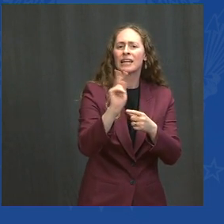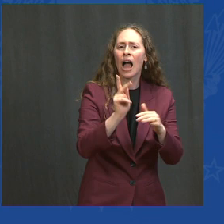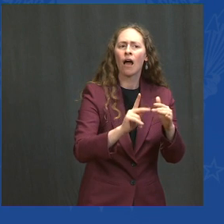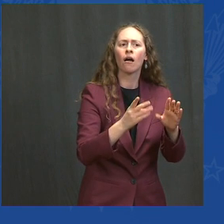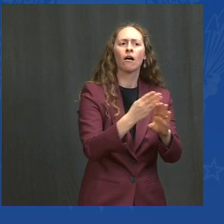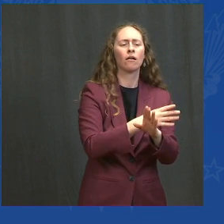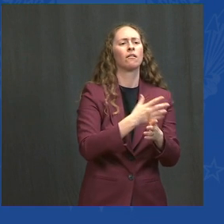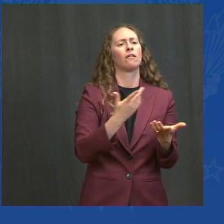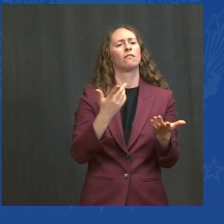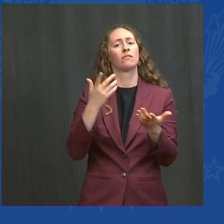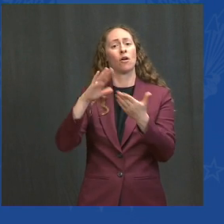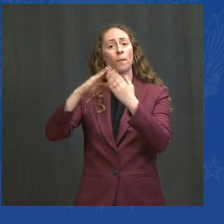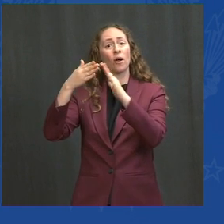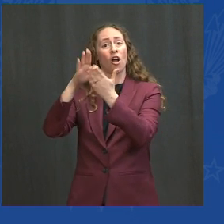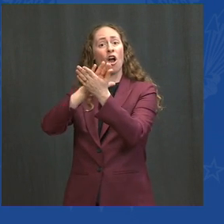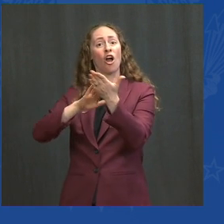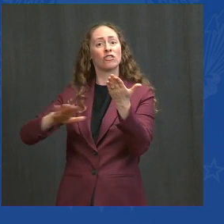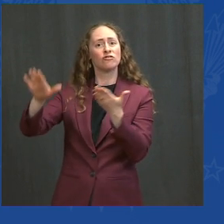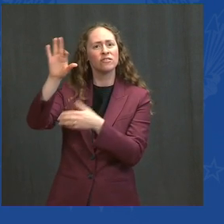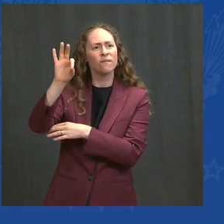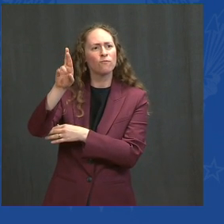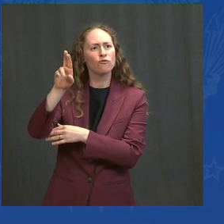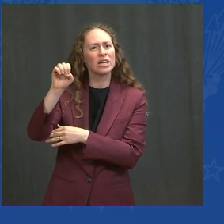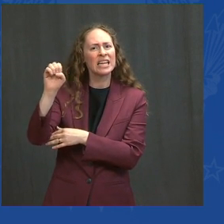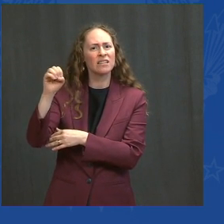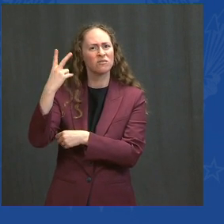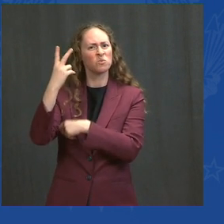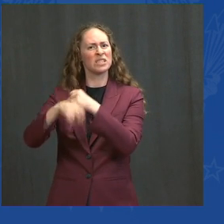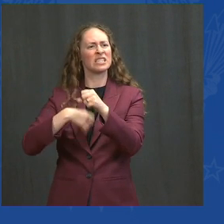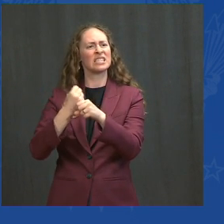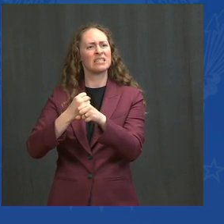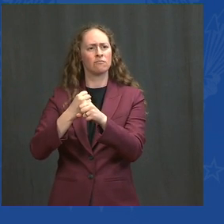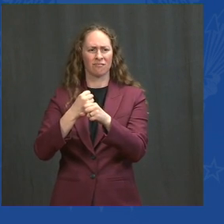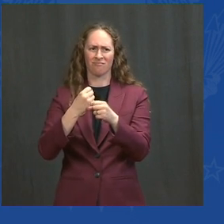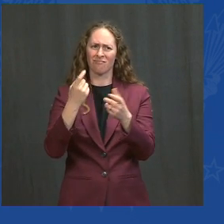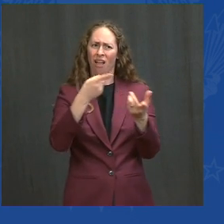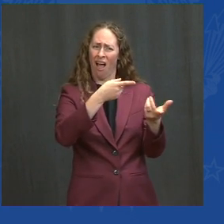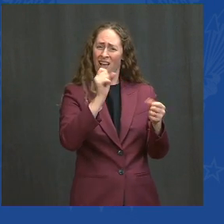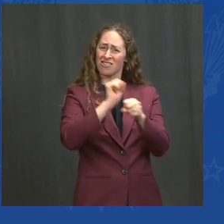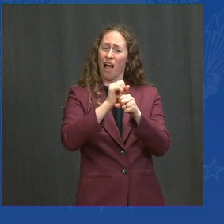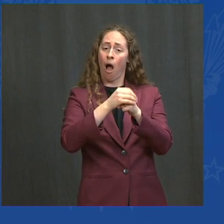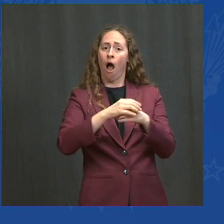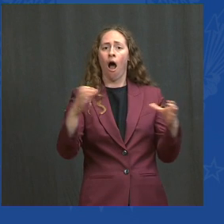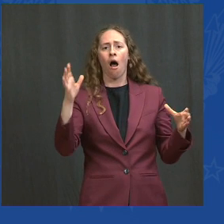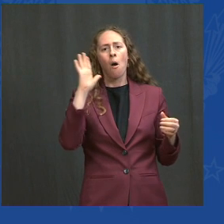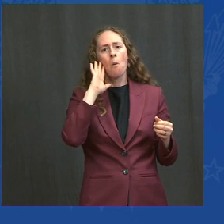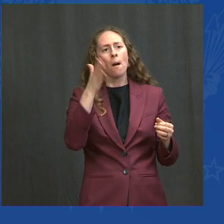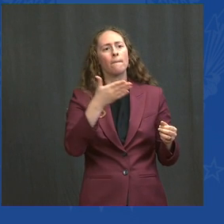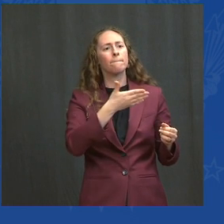It's going to help us create more good jobs, ease the burden on working families, and strengthen our economy in the long run.